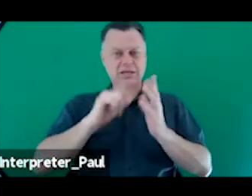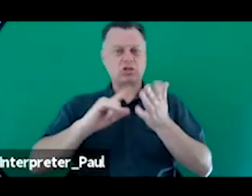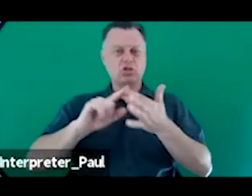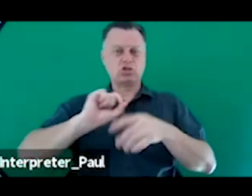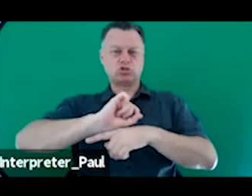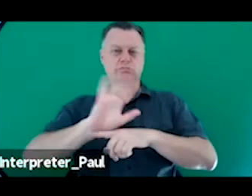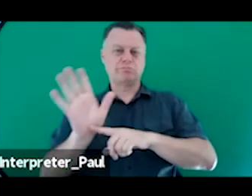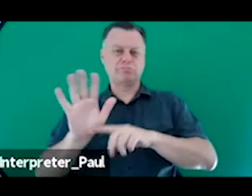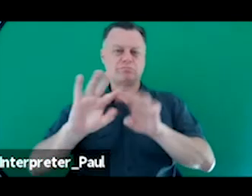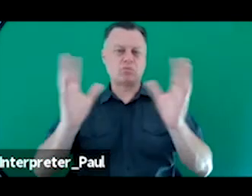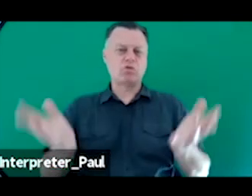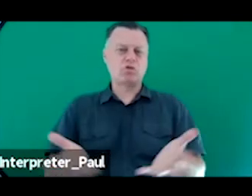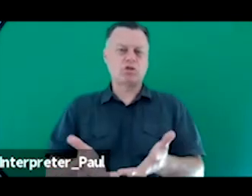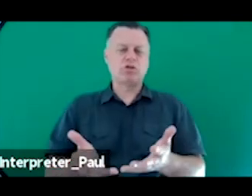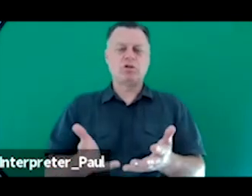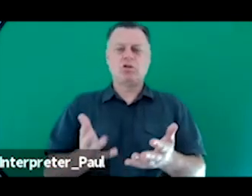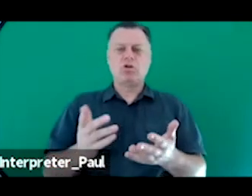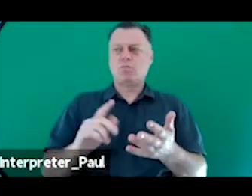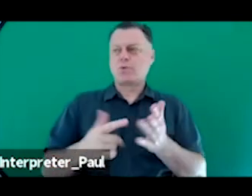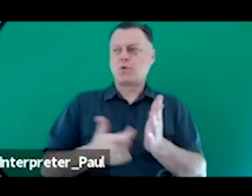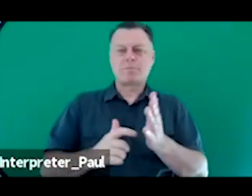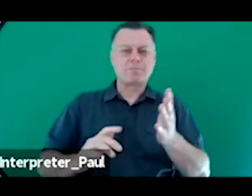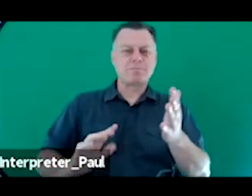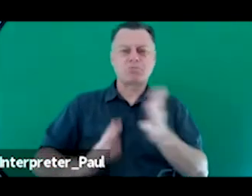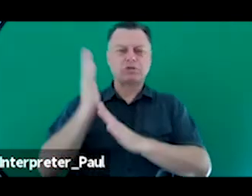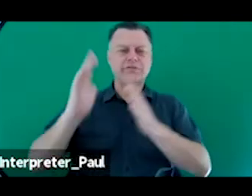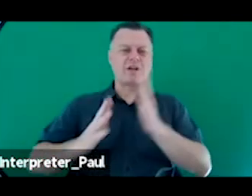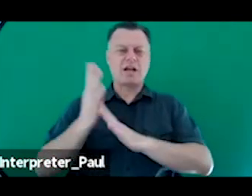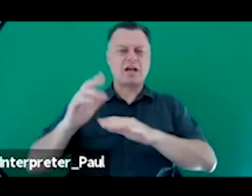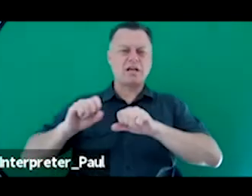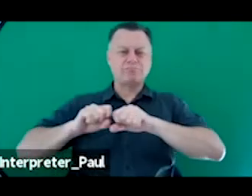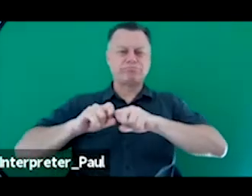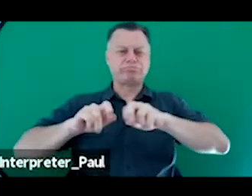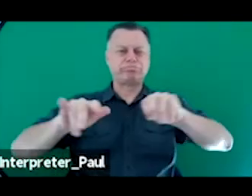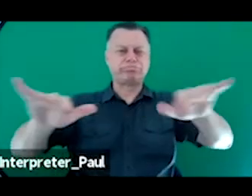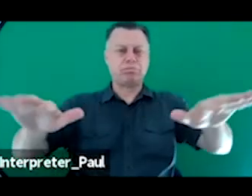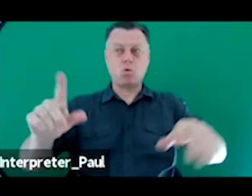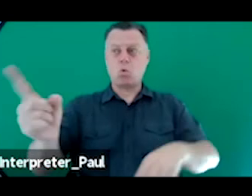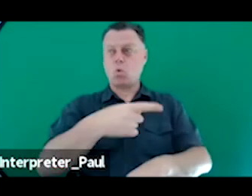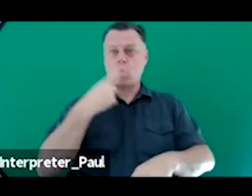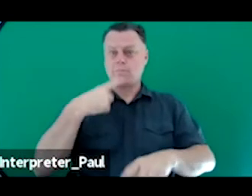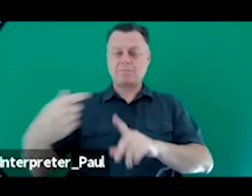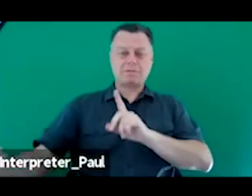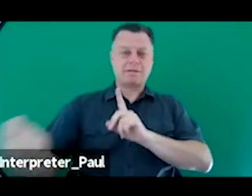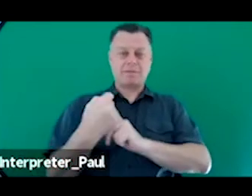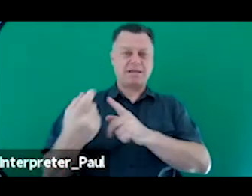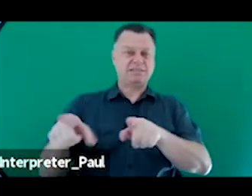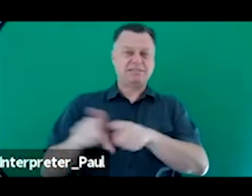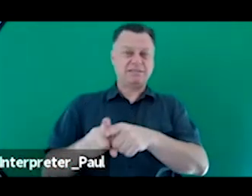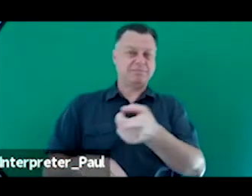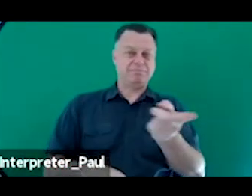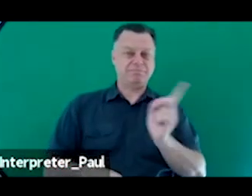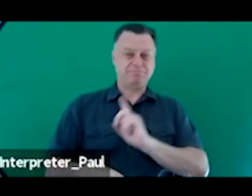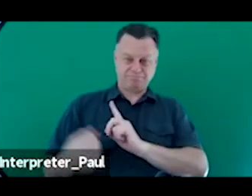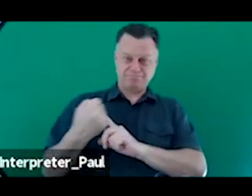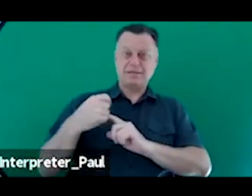or any other thing that presents the same barrier to everyone as an opportunity to advocate for